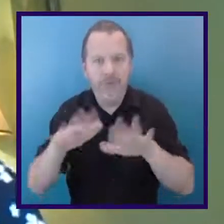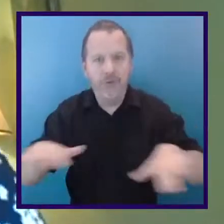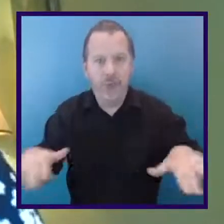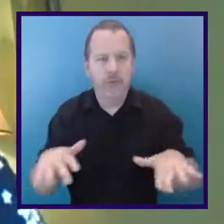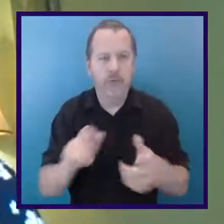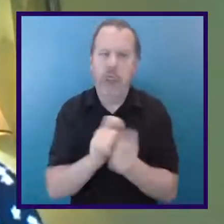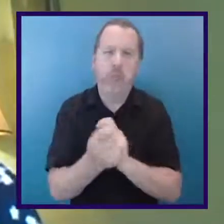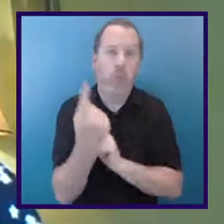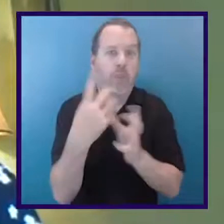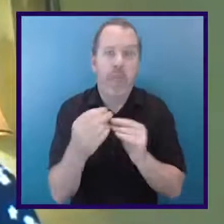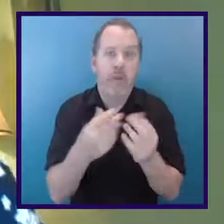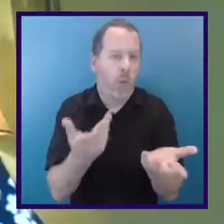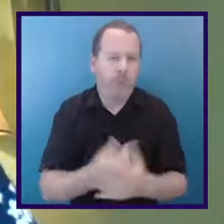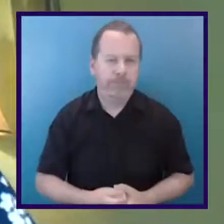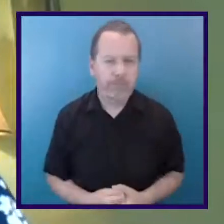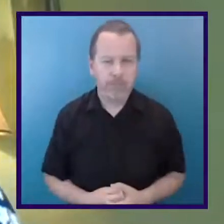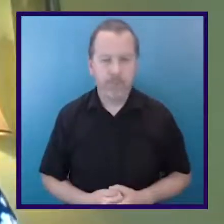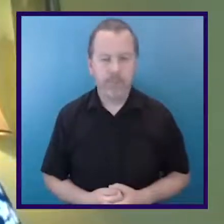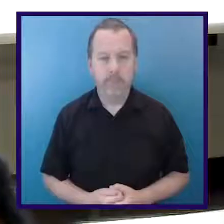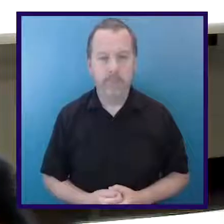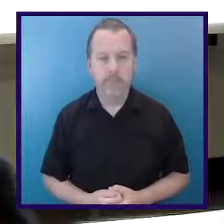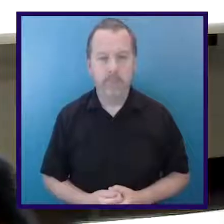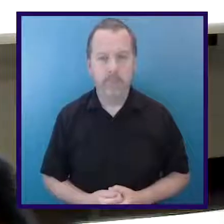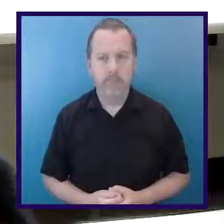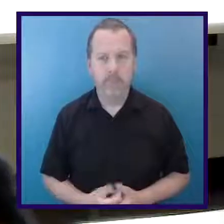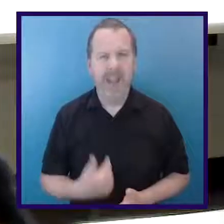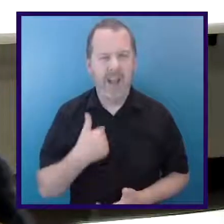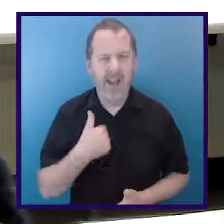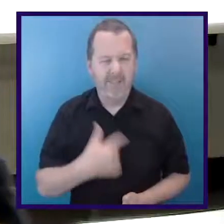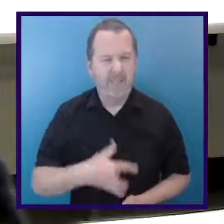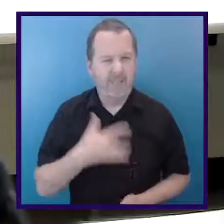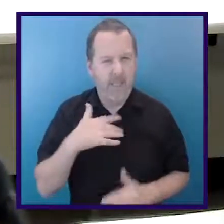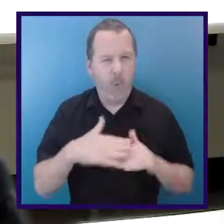If you could give me one thing you would change, what would you change?